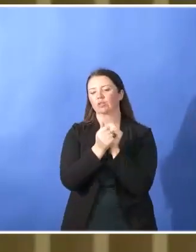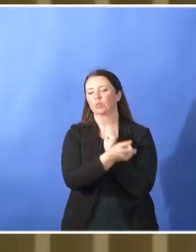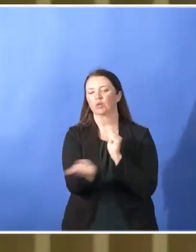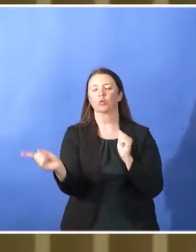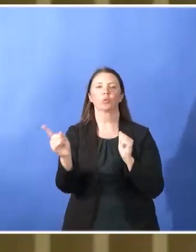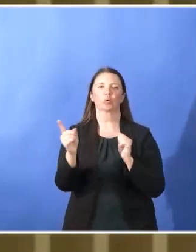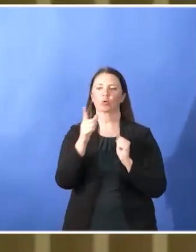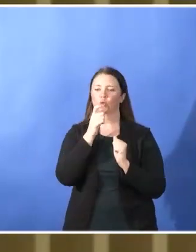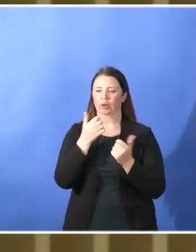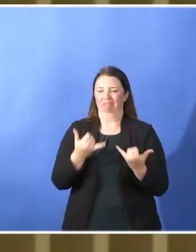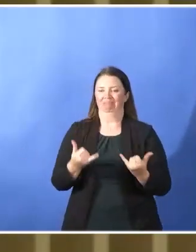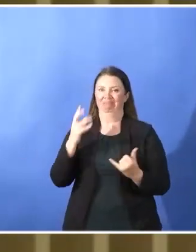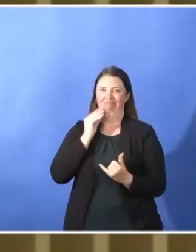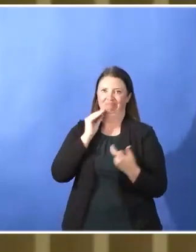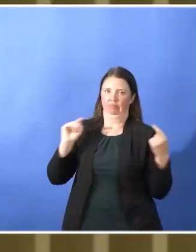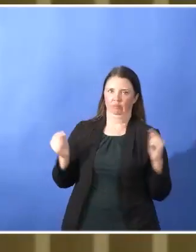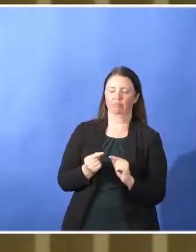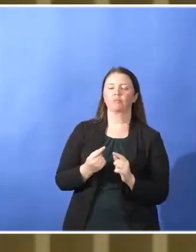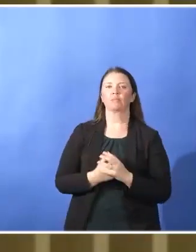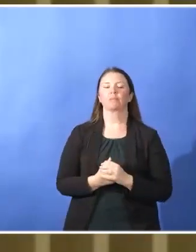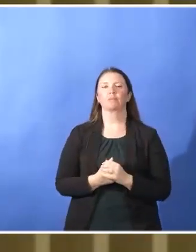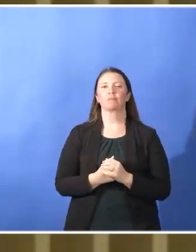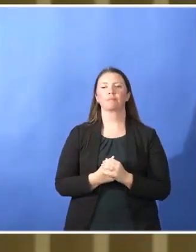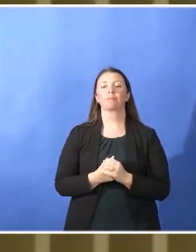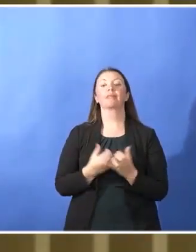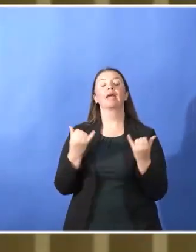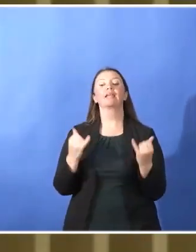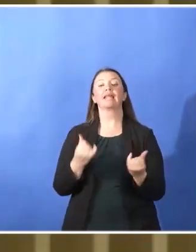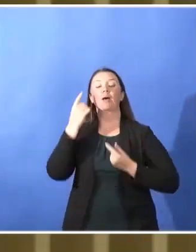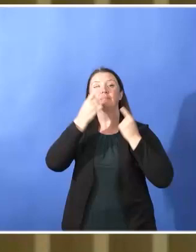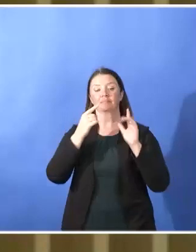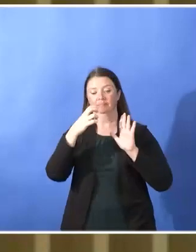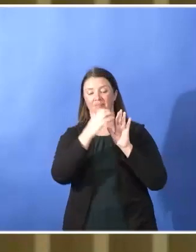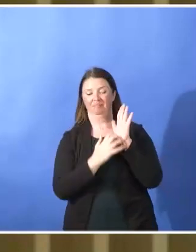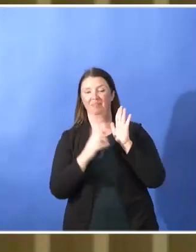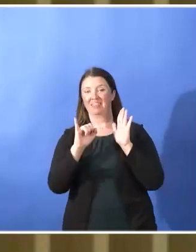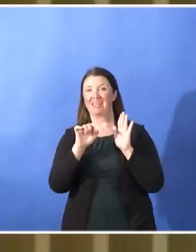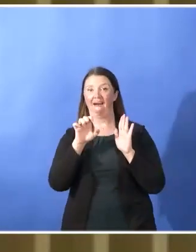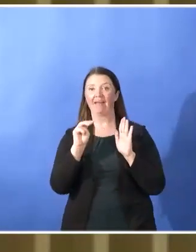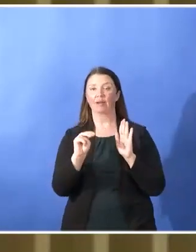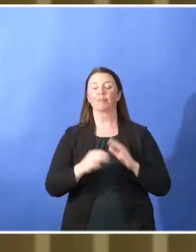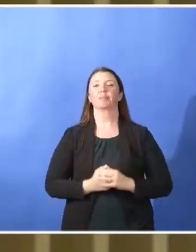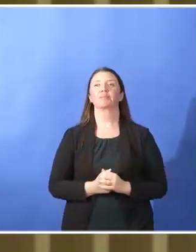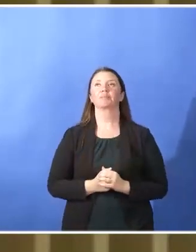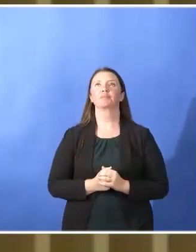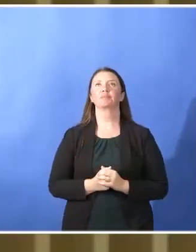TURNING TO THIS ITEM BEFORE US, I THINK THE FUTURE OF TELECOM SERVICES DELIVERED FROM SPACE IS MORE BRIGHT NOW THAN EVER